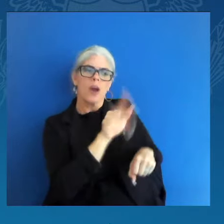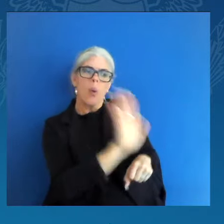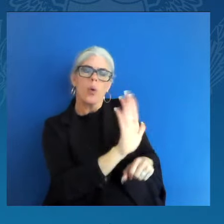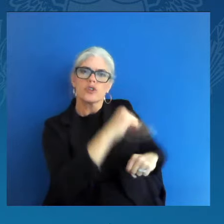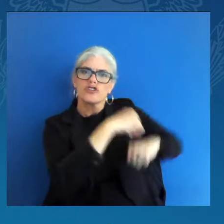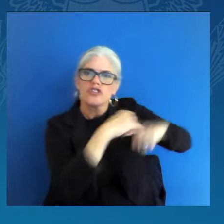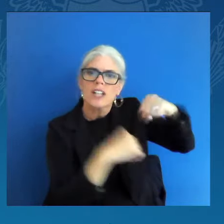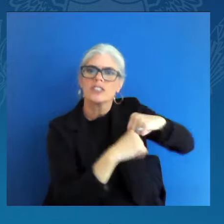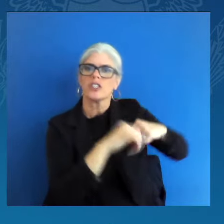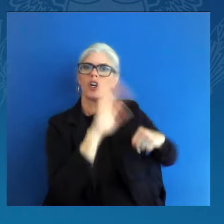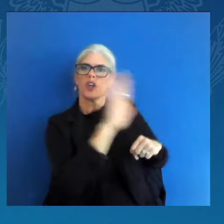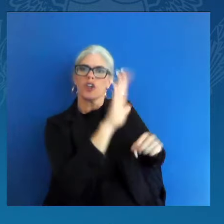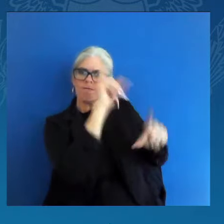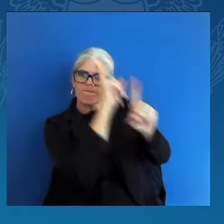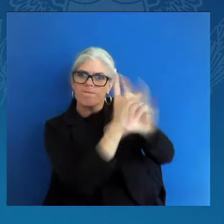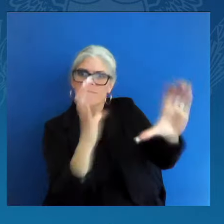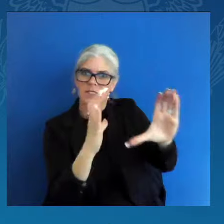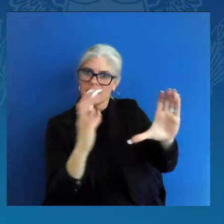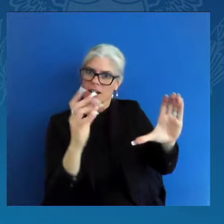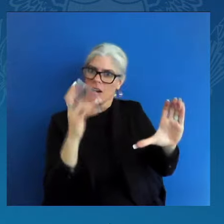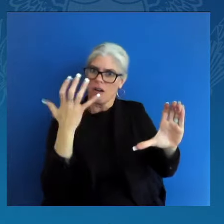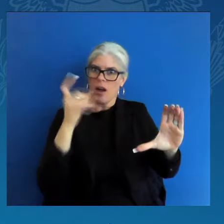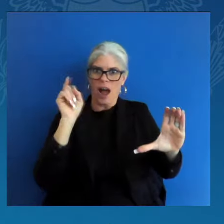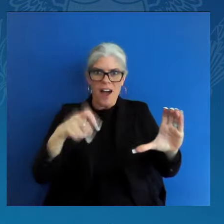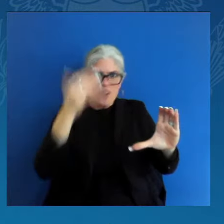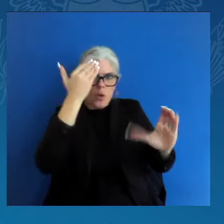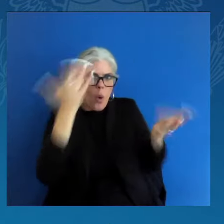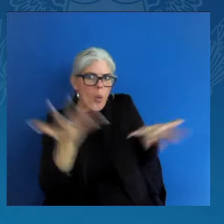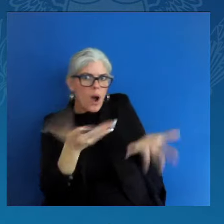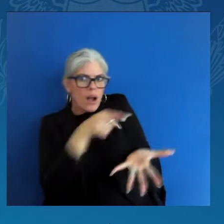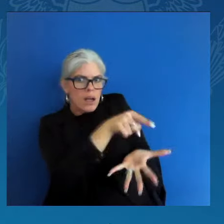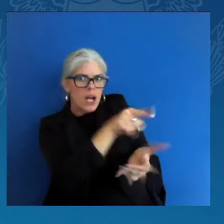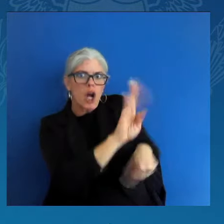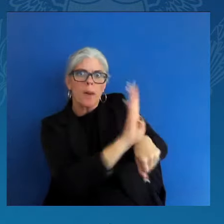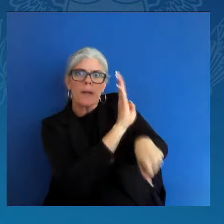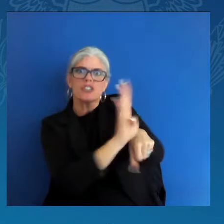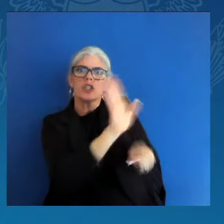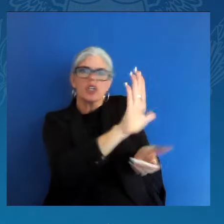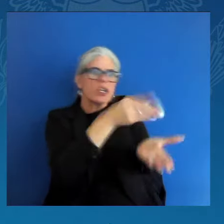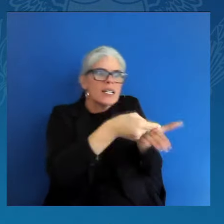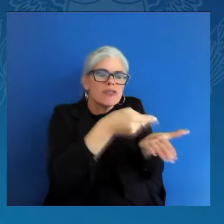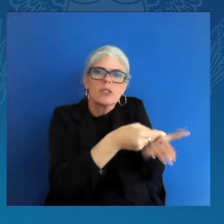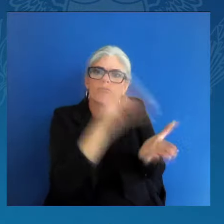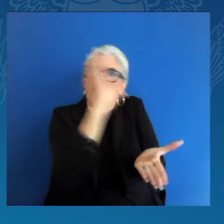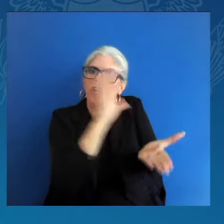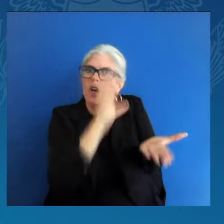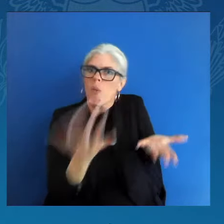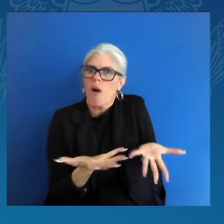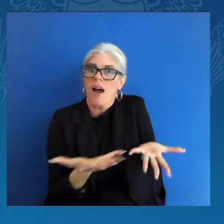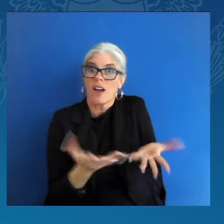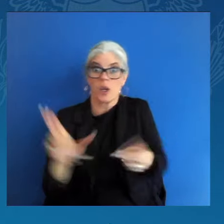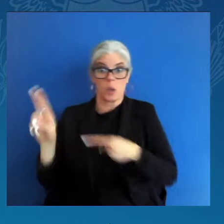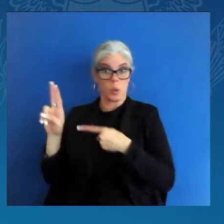Robotic landers operated by American companies will lead the way transporting NASA's and international